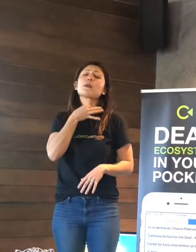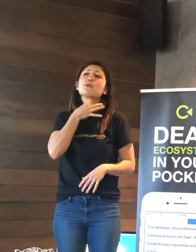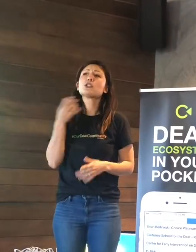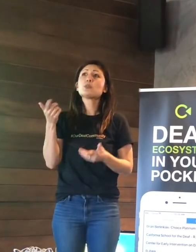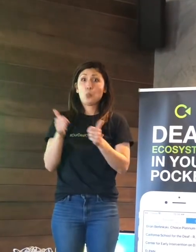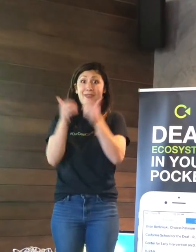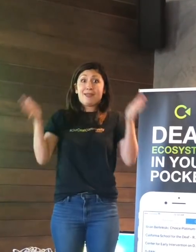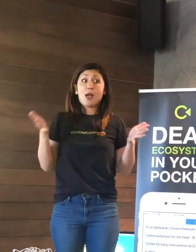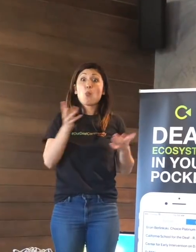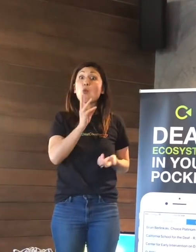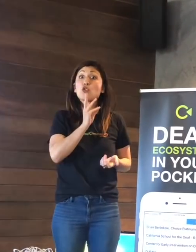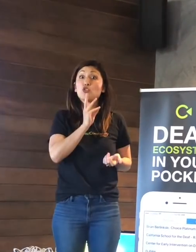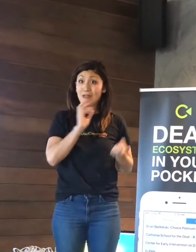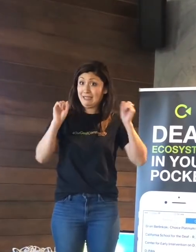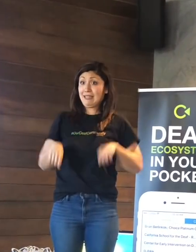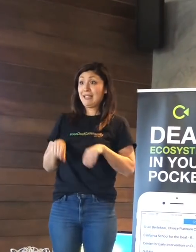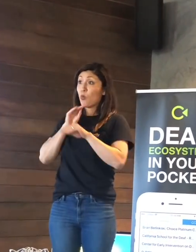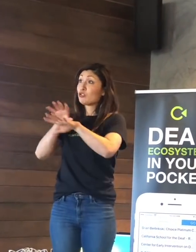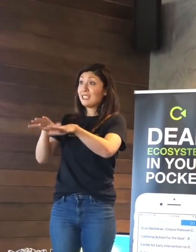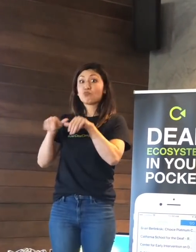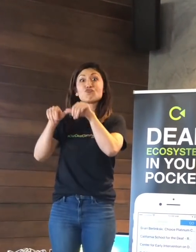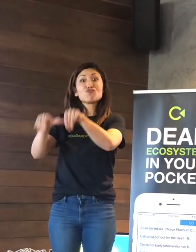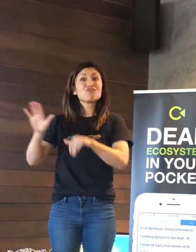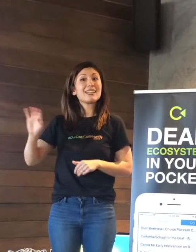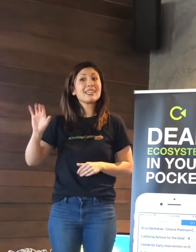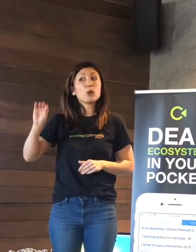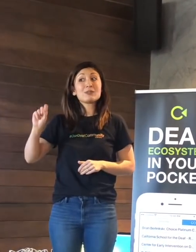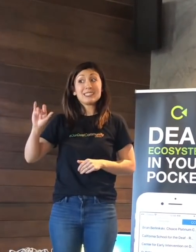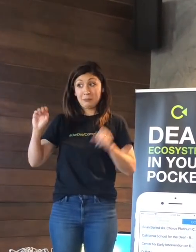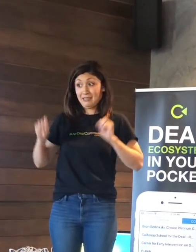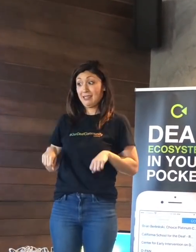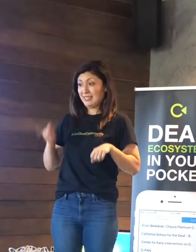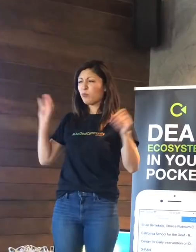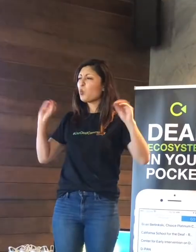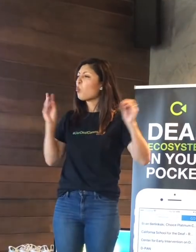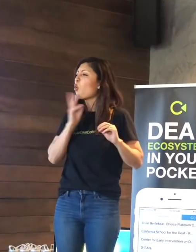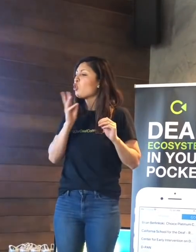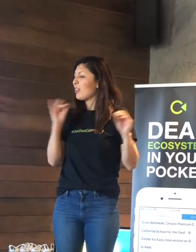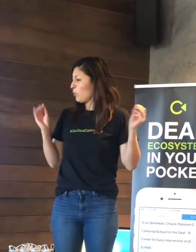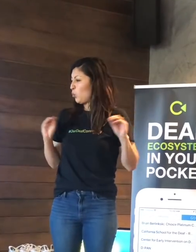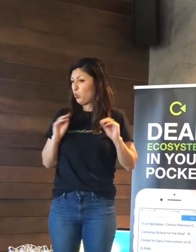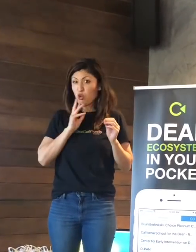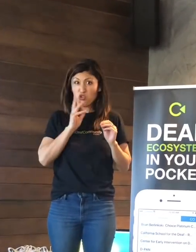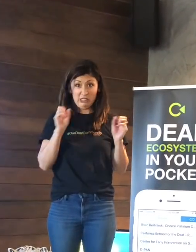I'm curious–without water, can an ocean continue its ecosystem? If there was no water?